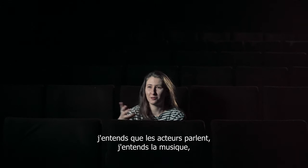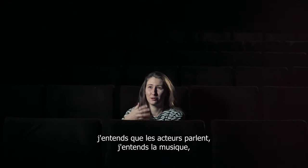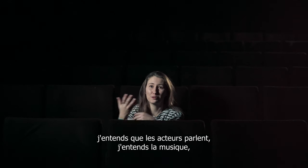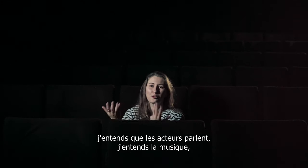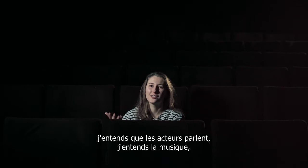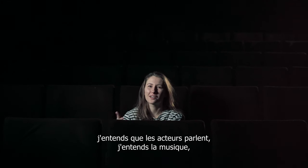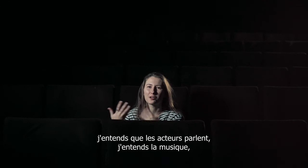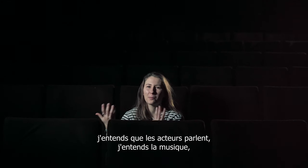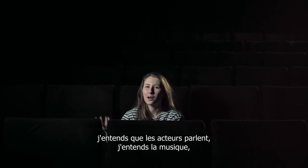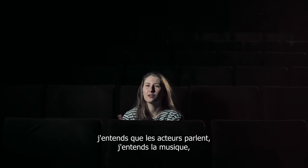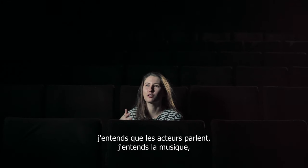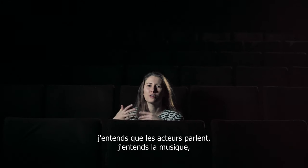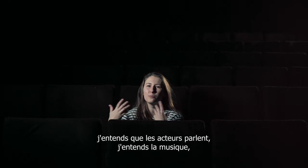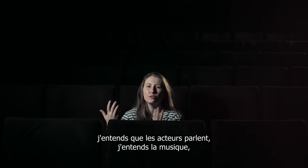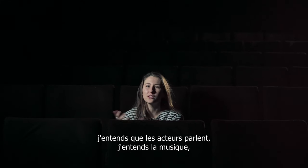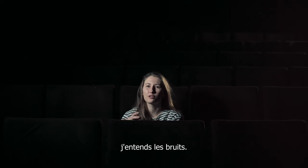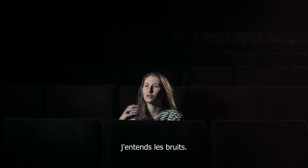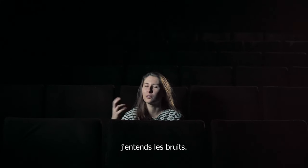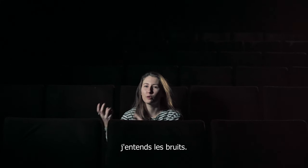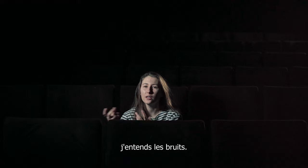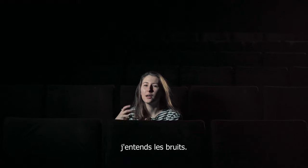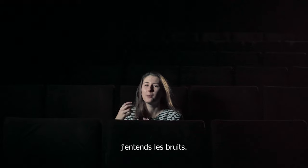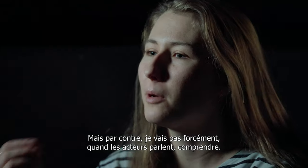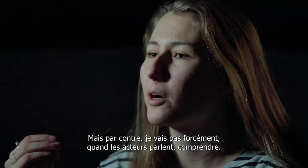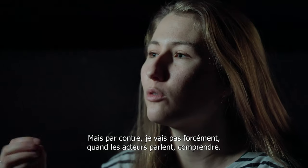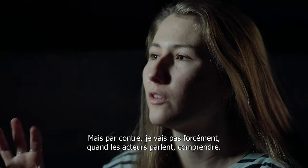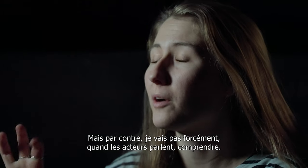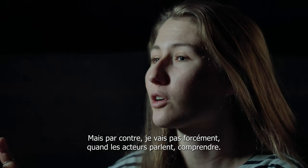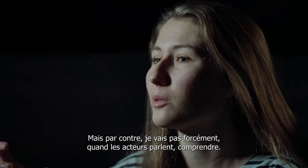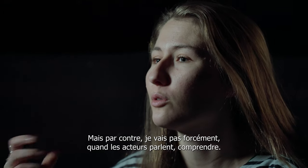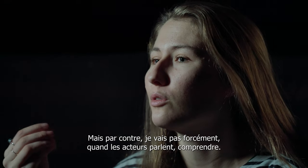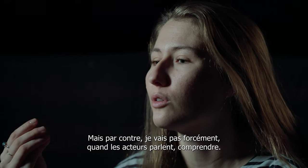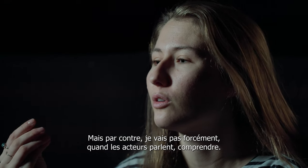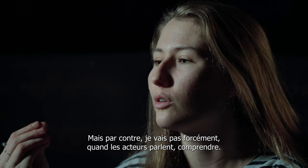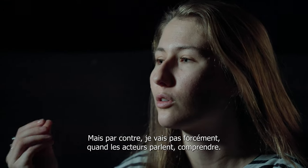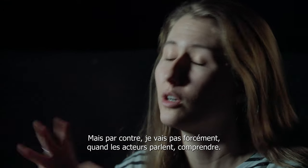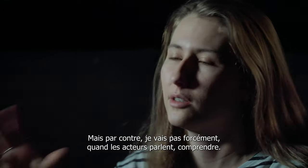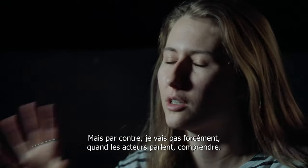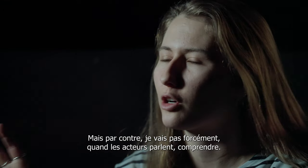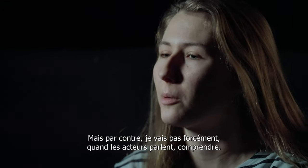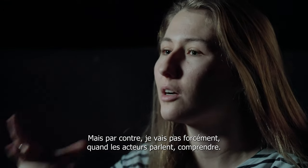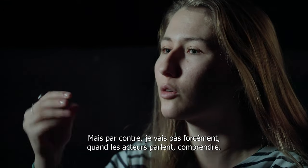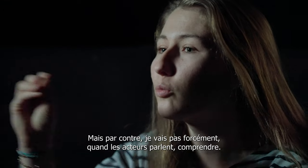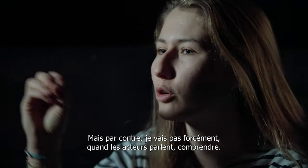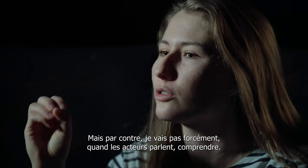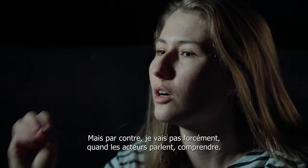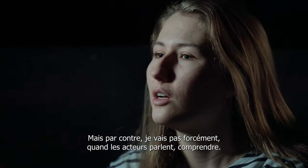I hear the actors talking, I hear the music, I hear the noises. But on the other hand, I won't necessarily understand when the actors speak.